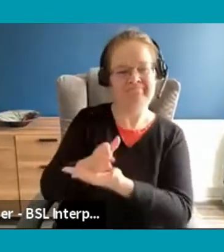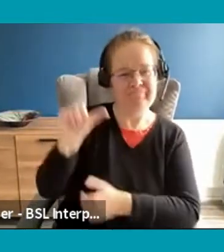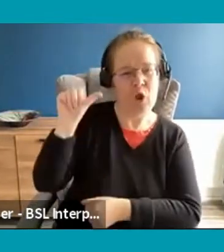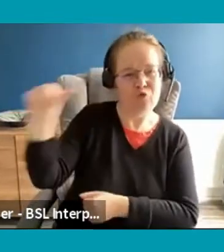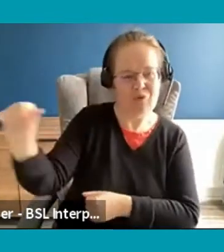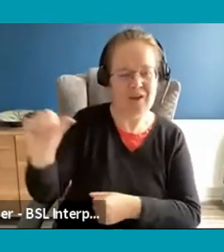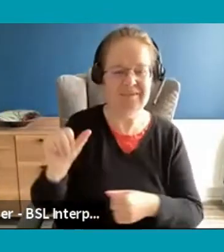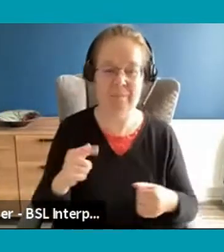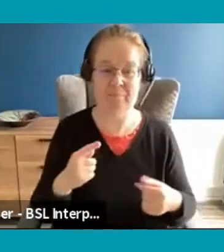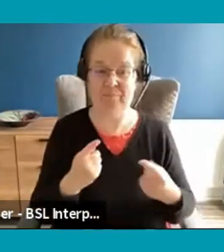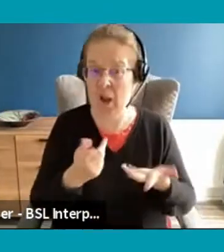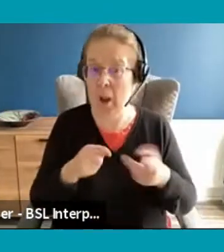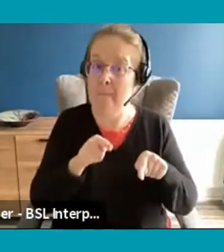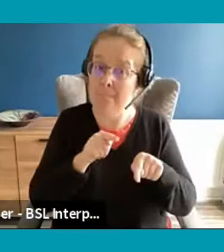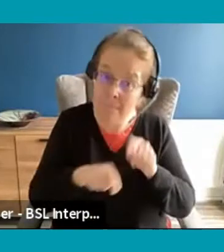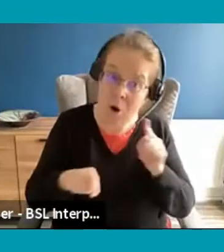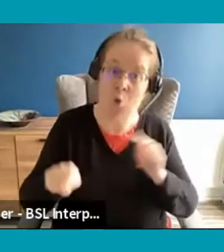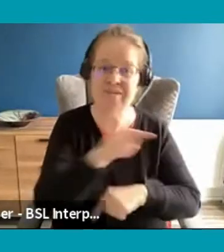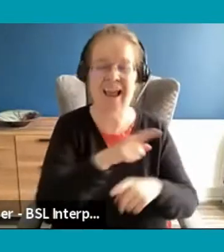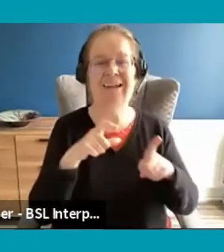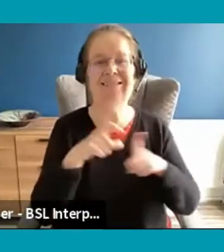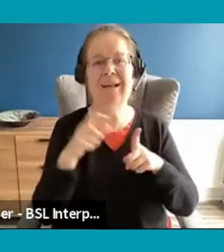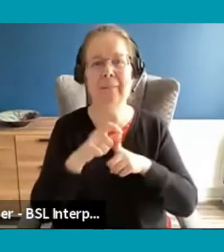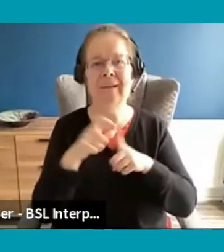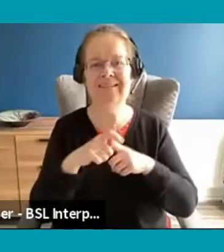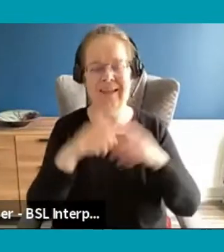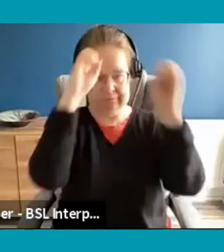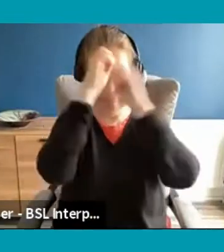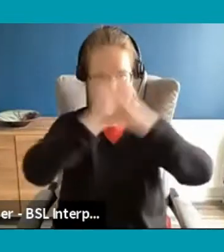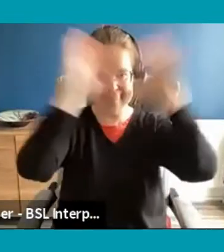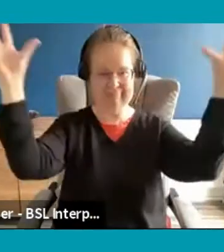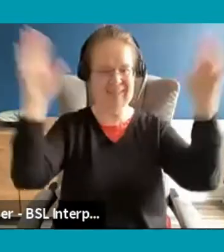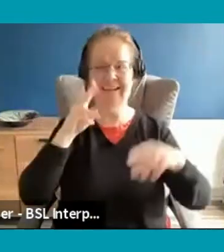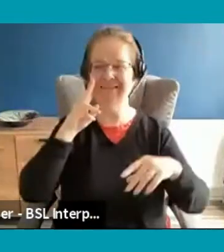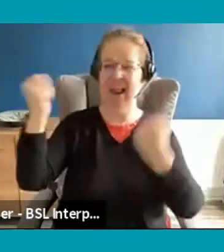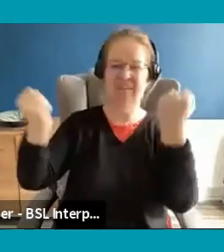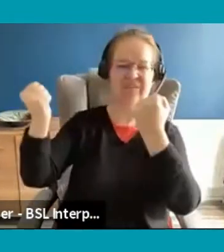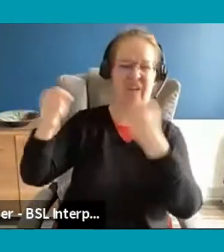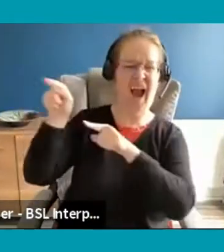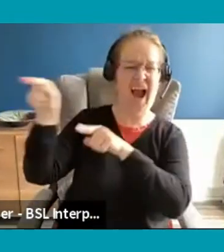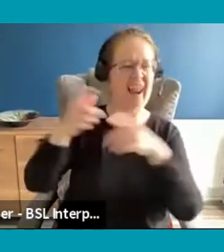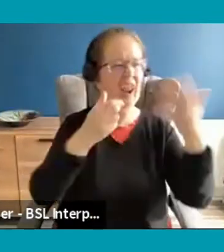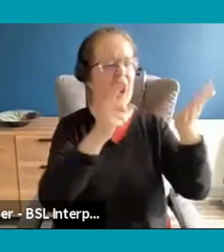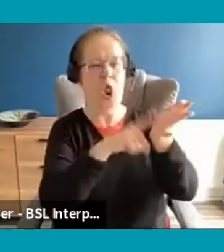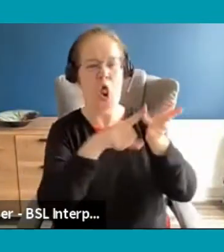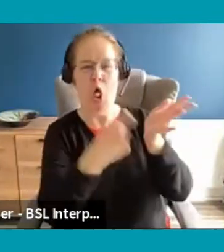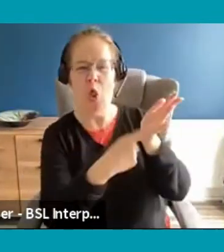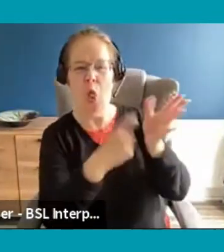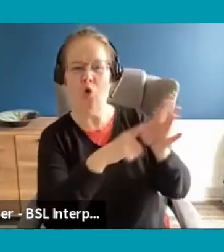it is really most people look at DPD, They might see our vans and our lorries on the motorway and they think that's it.